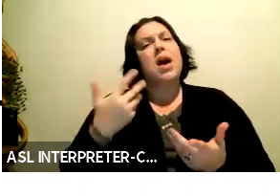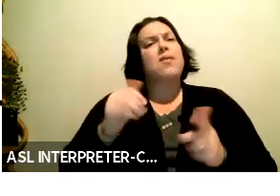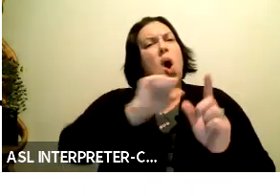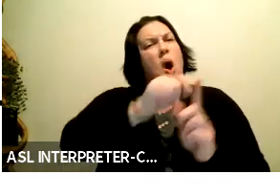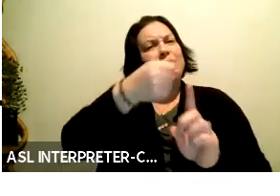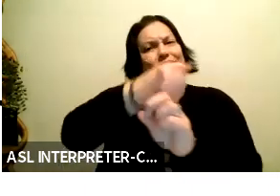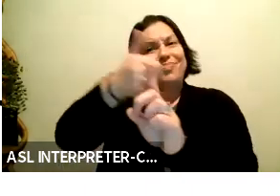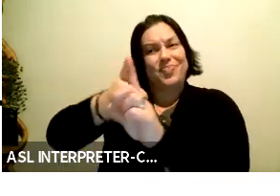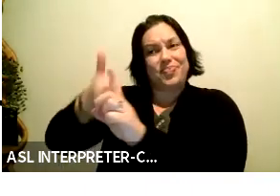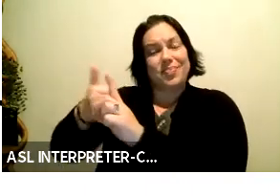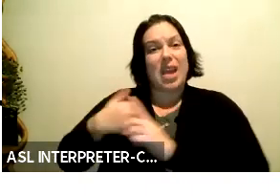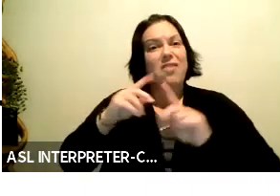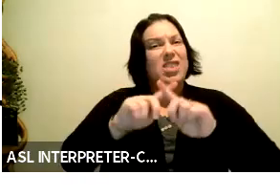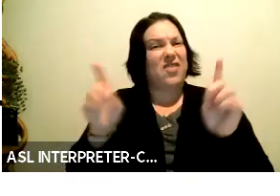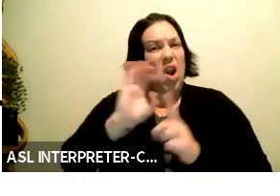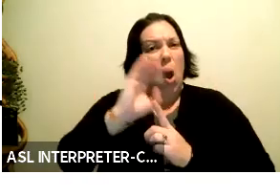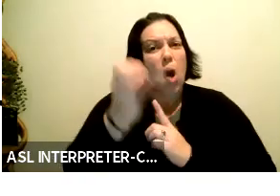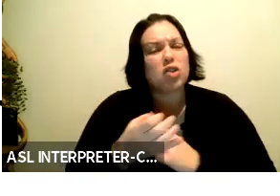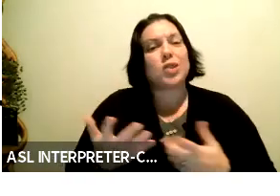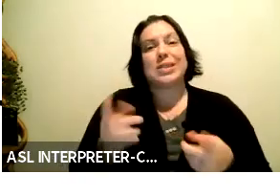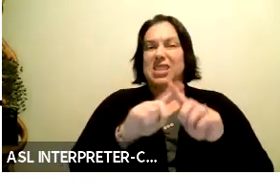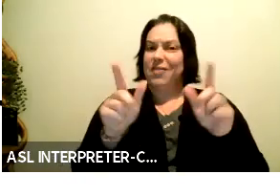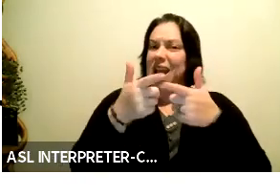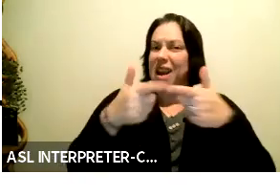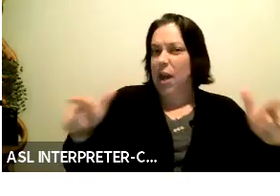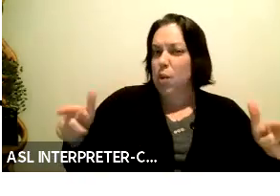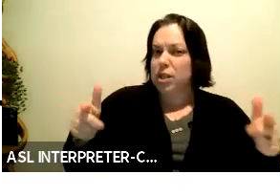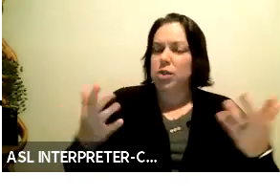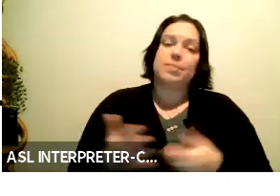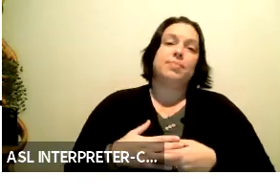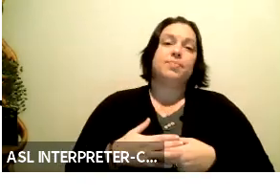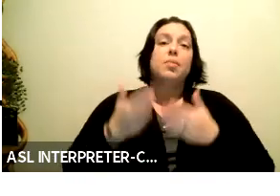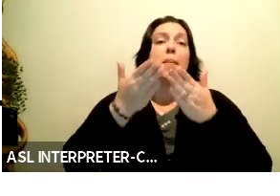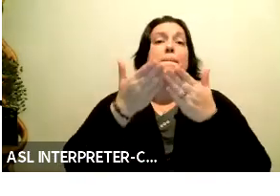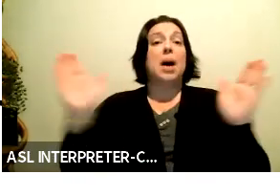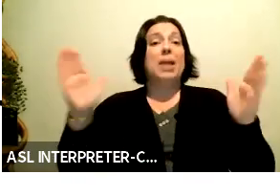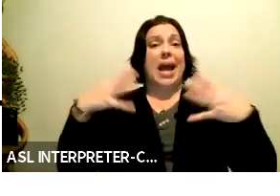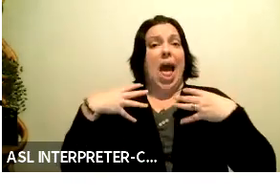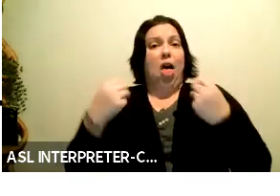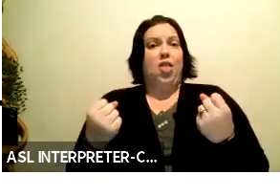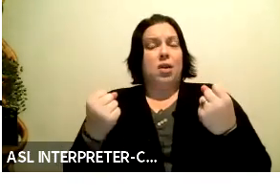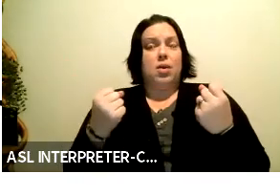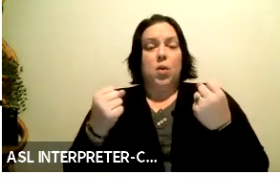our own language. Public health really leans on equity language. Some of our local public health